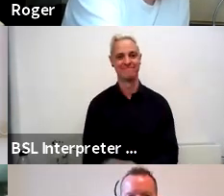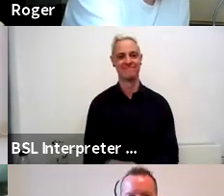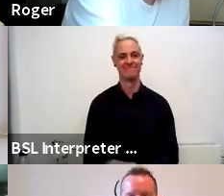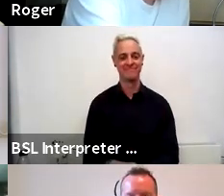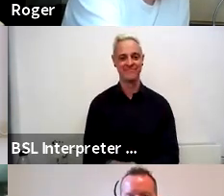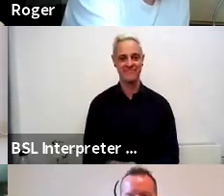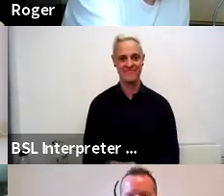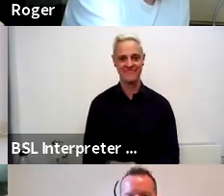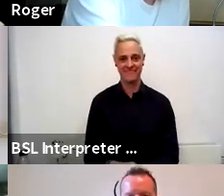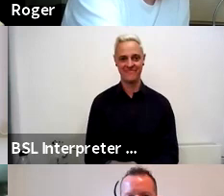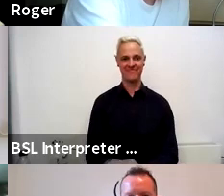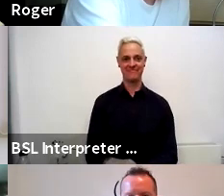Jamie tough.